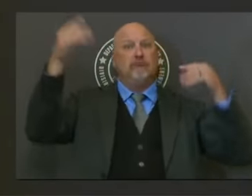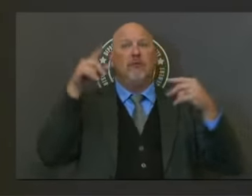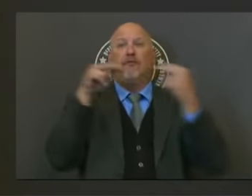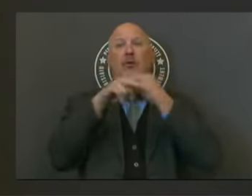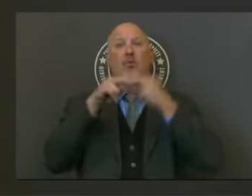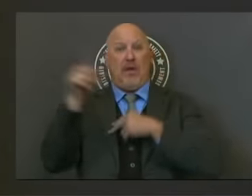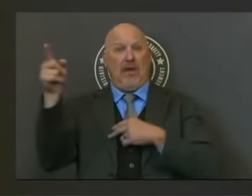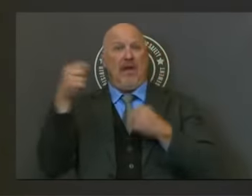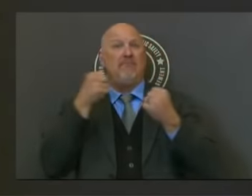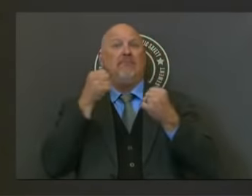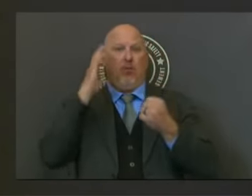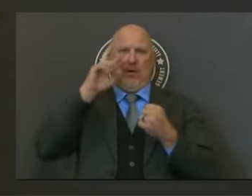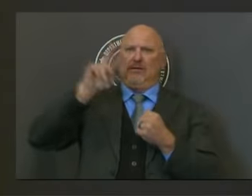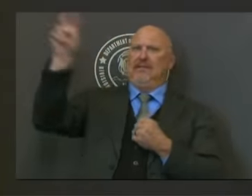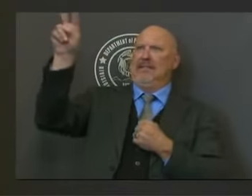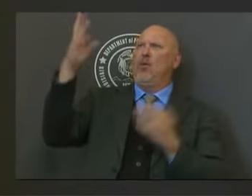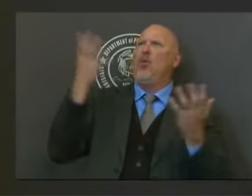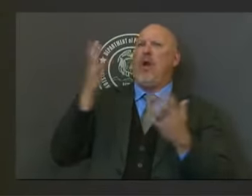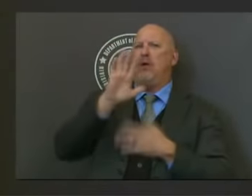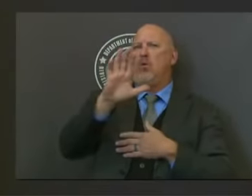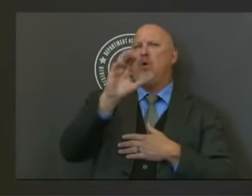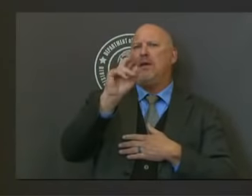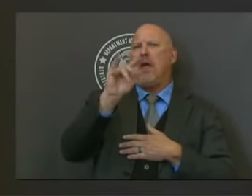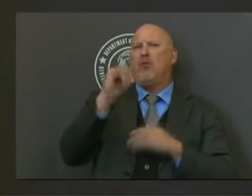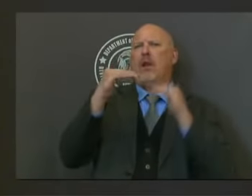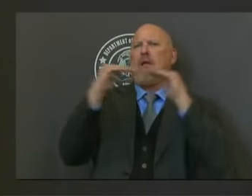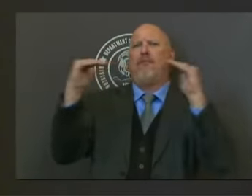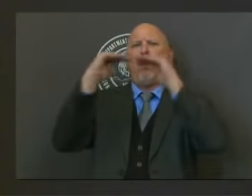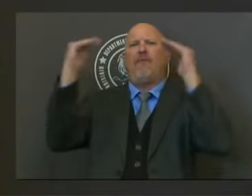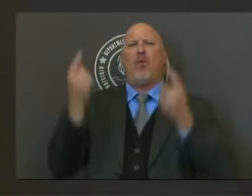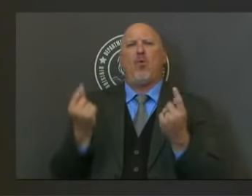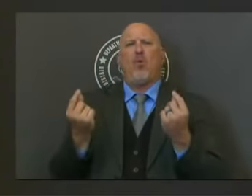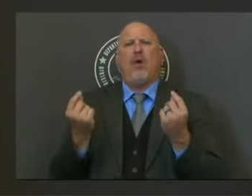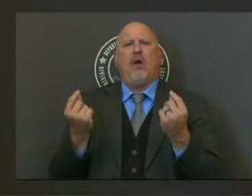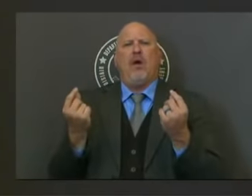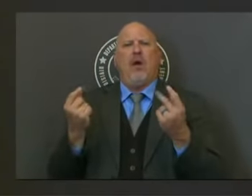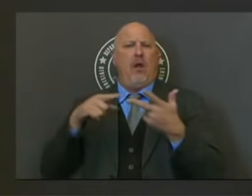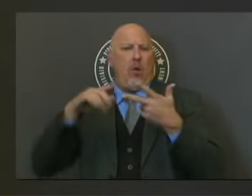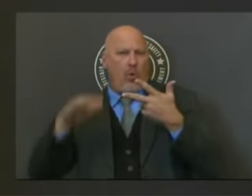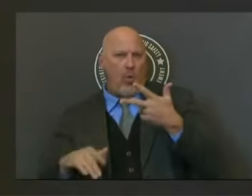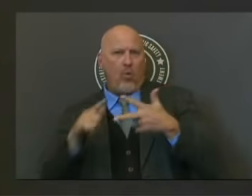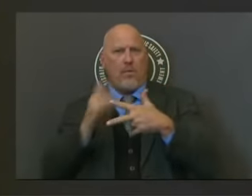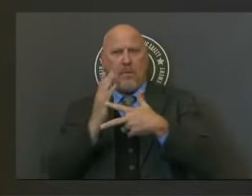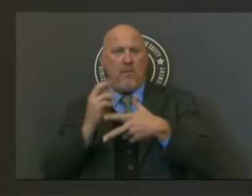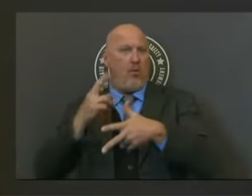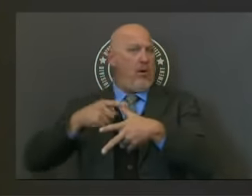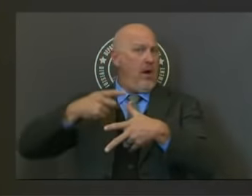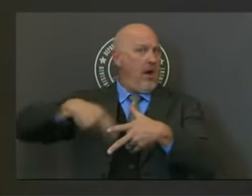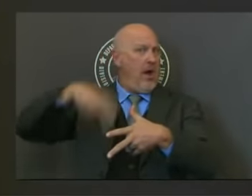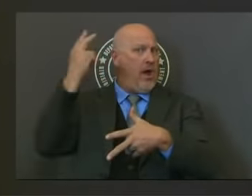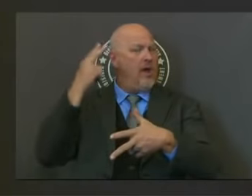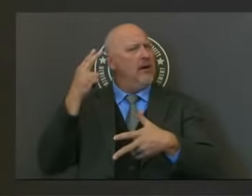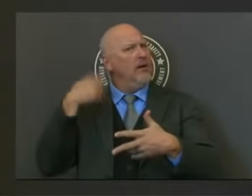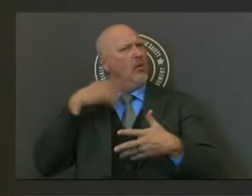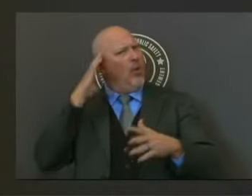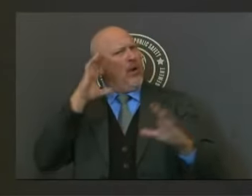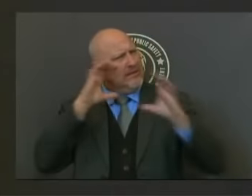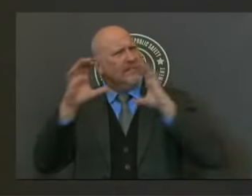media pushes with the county specific information